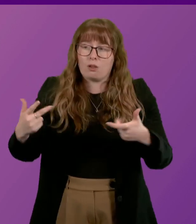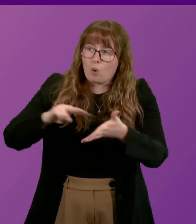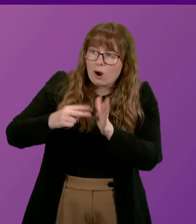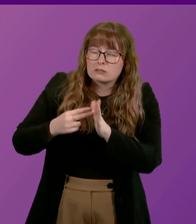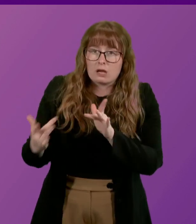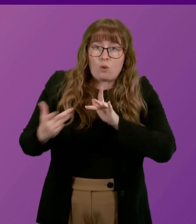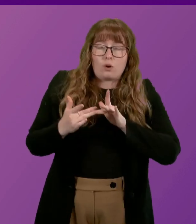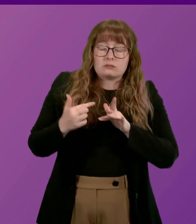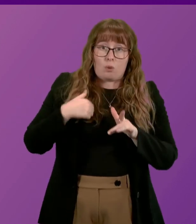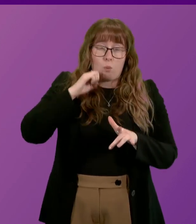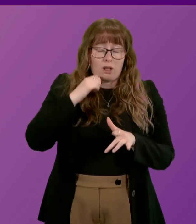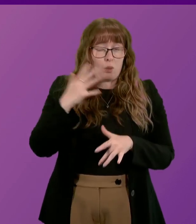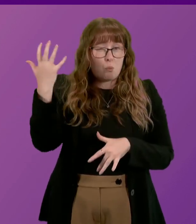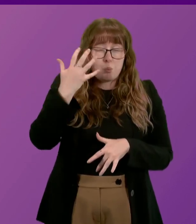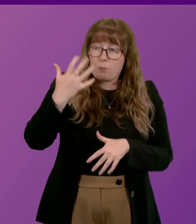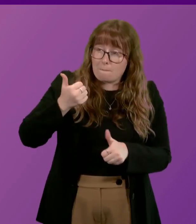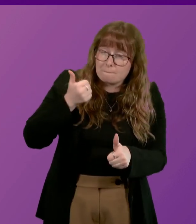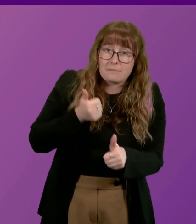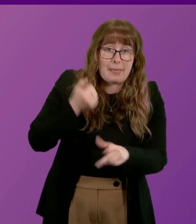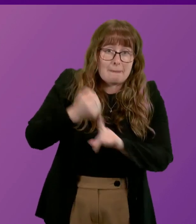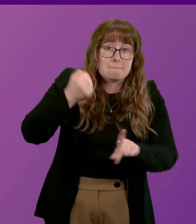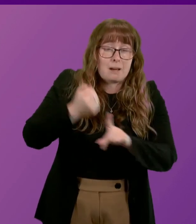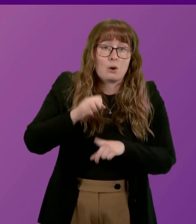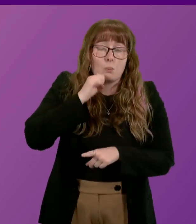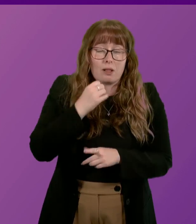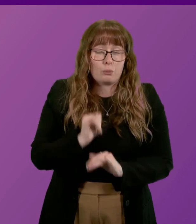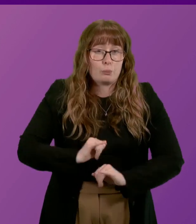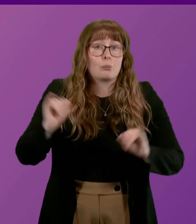me that the decision will have an enormous and devastating impact on the local community.